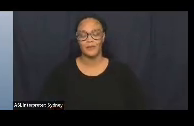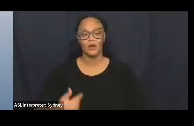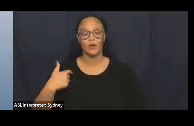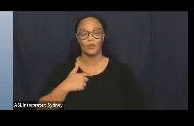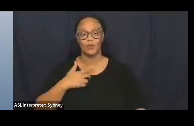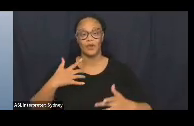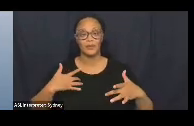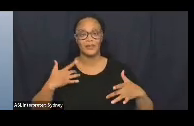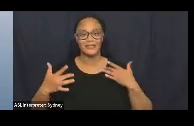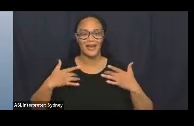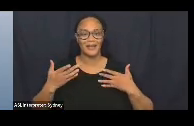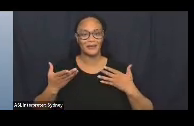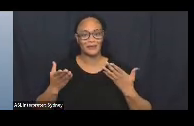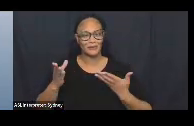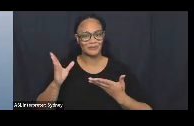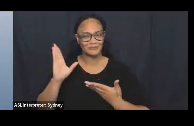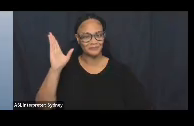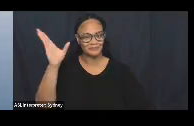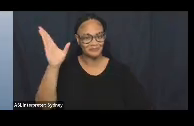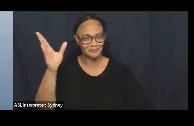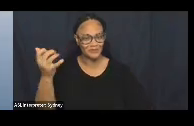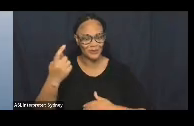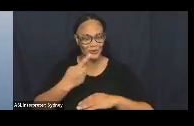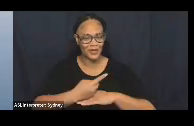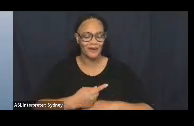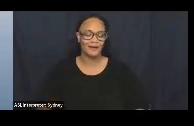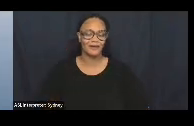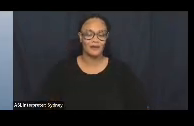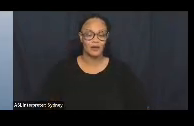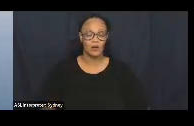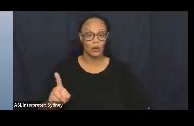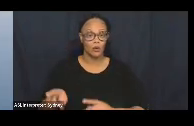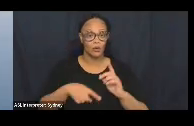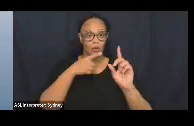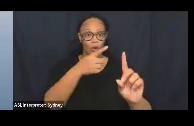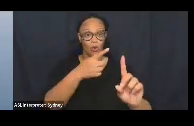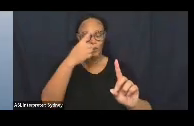series. Our goal is to create a space where families of children and young adults with